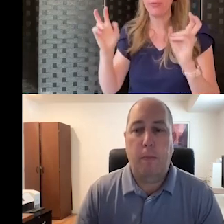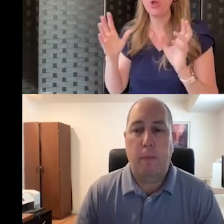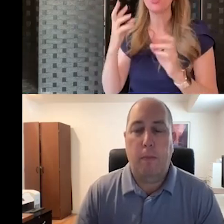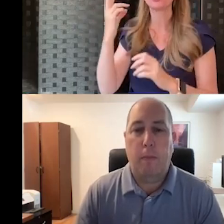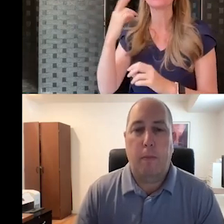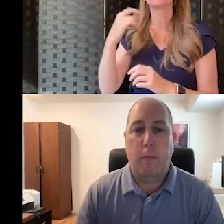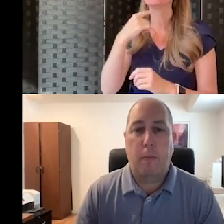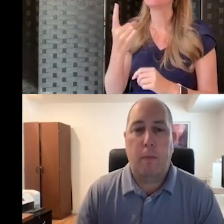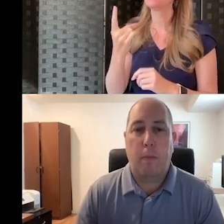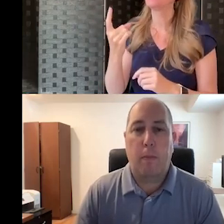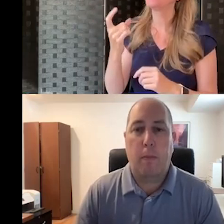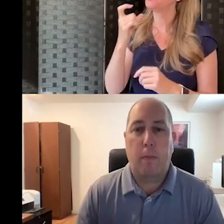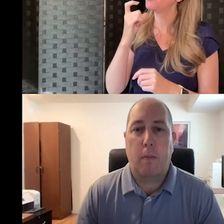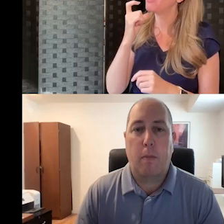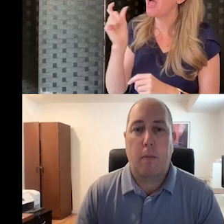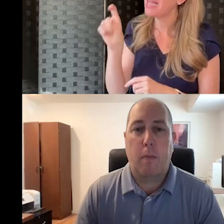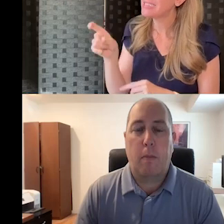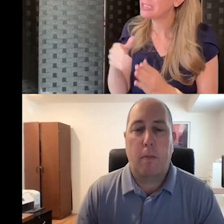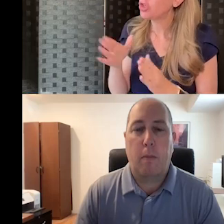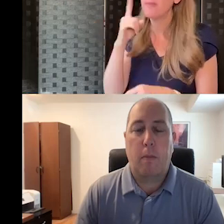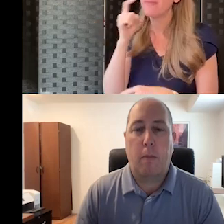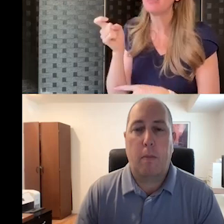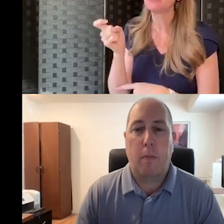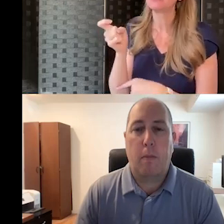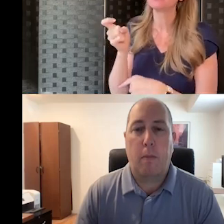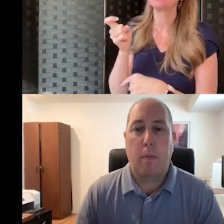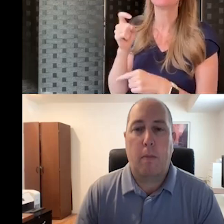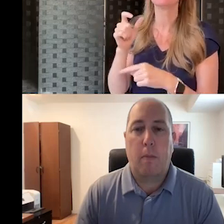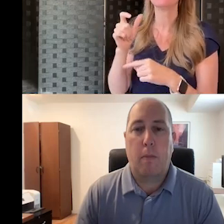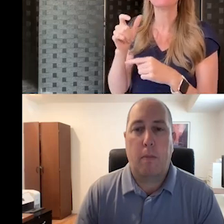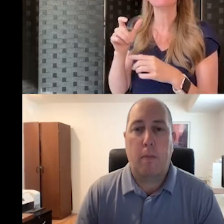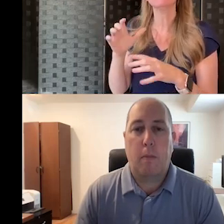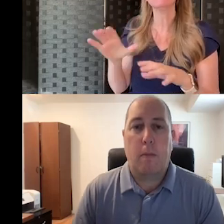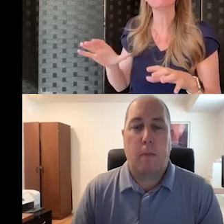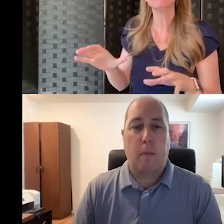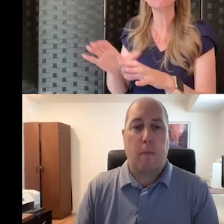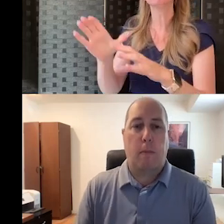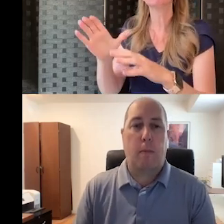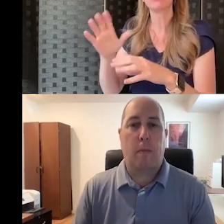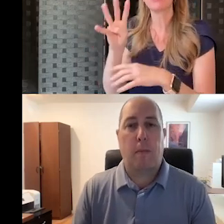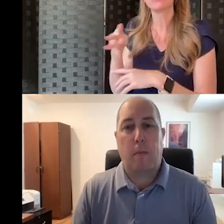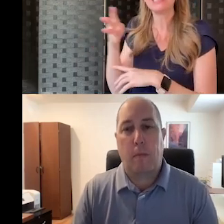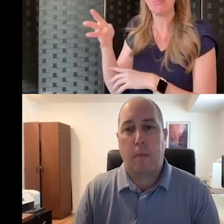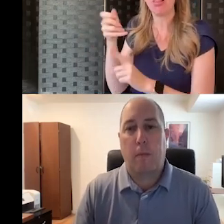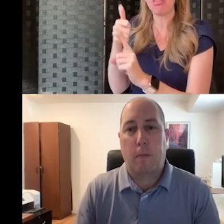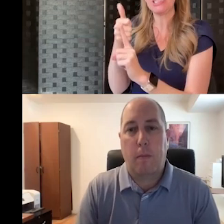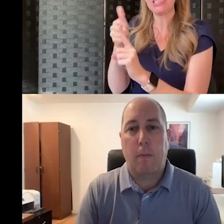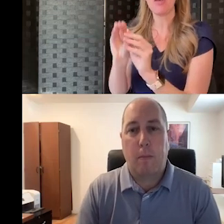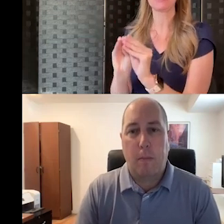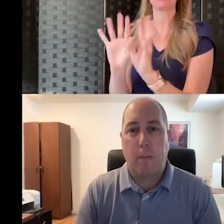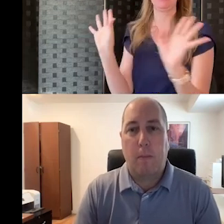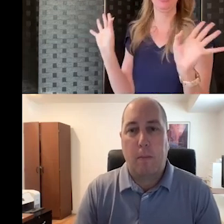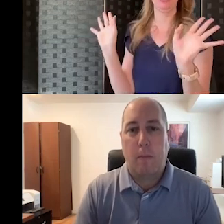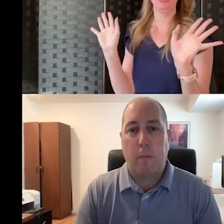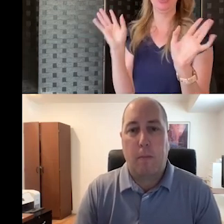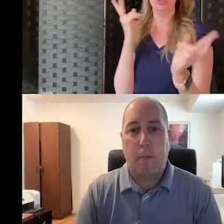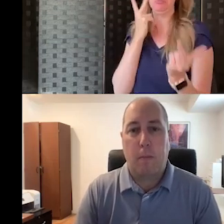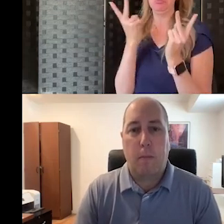generally not necessary is because in practice, the table structure itself is clear enough that